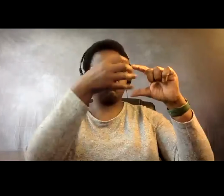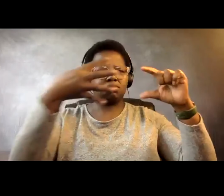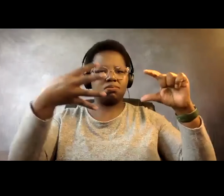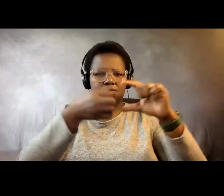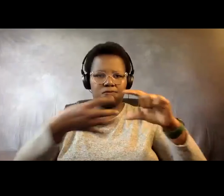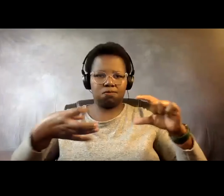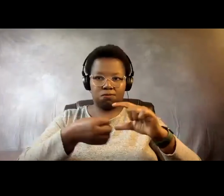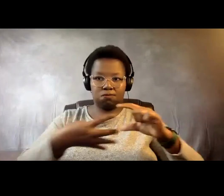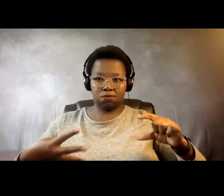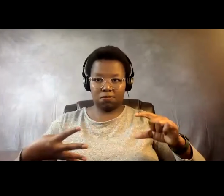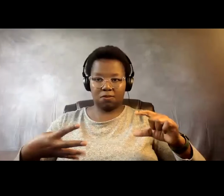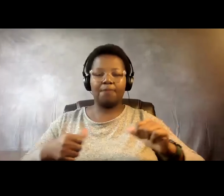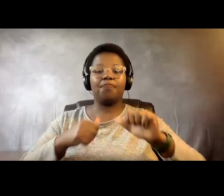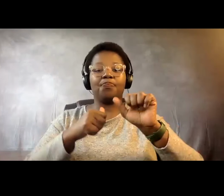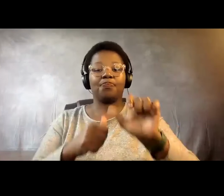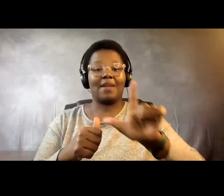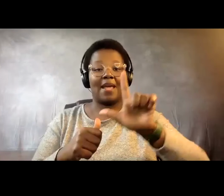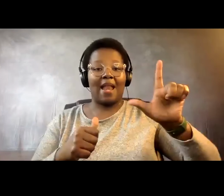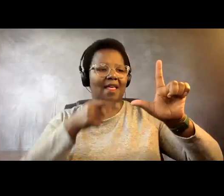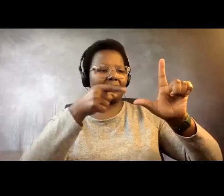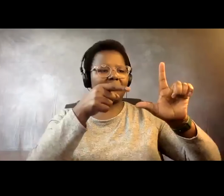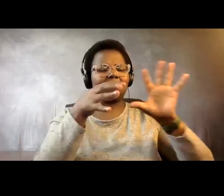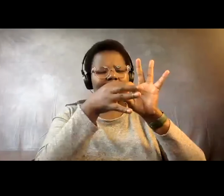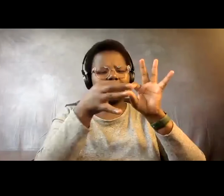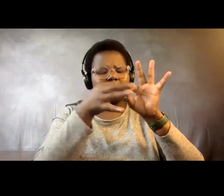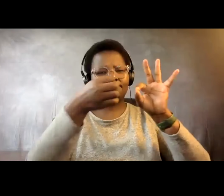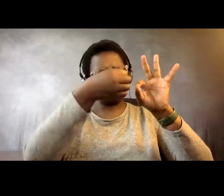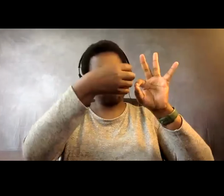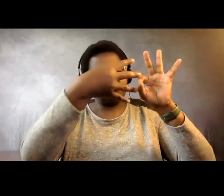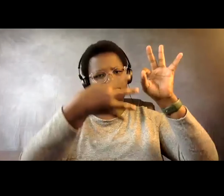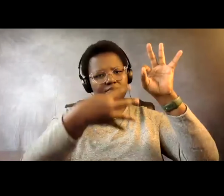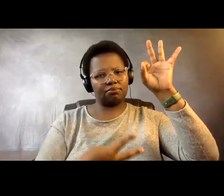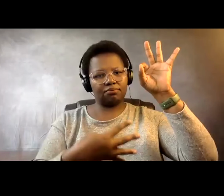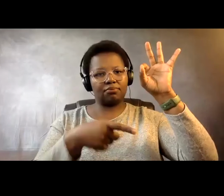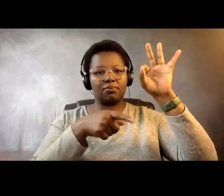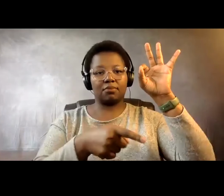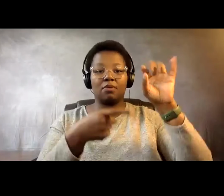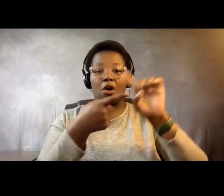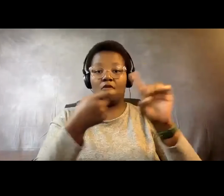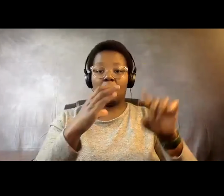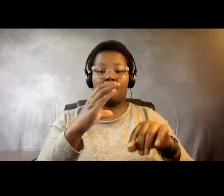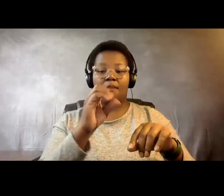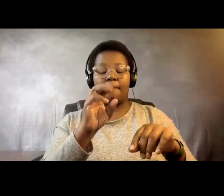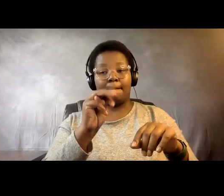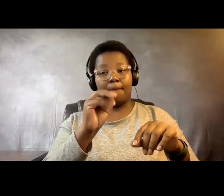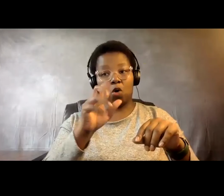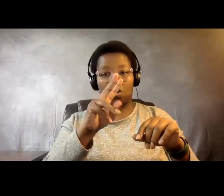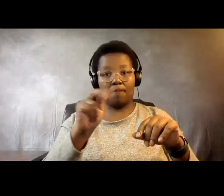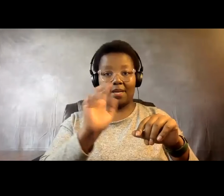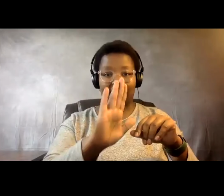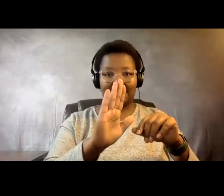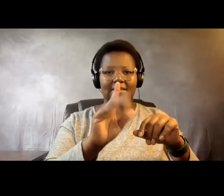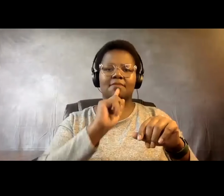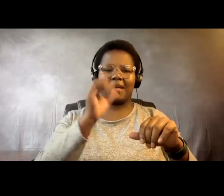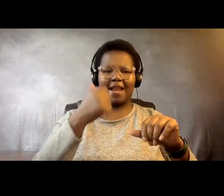an example of such annotation at component level. I have a quite complex filter and I've documented